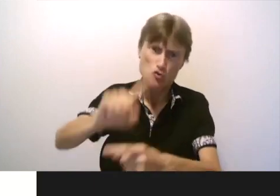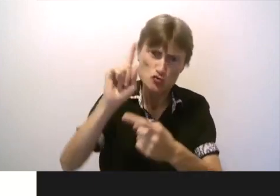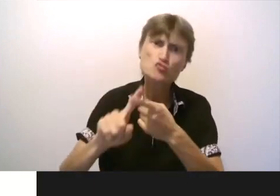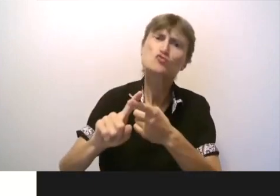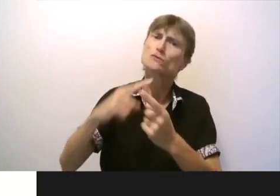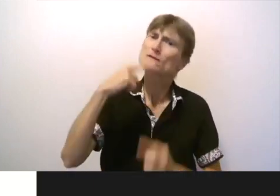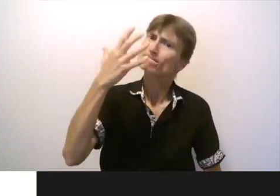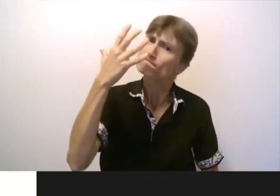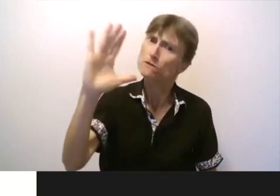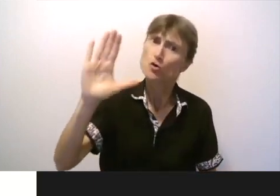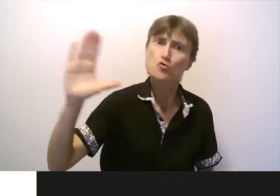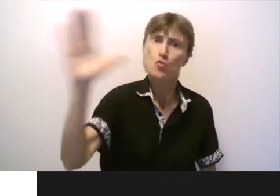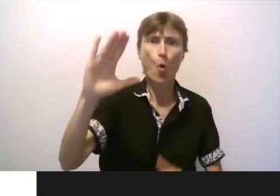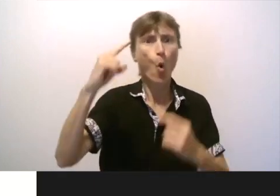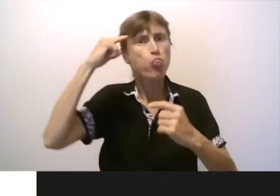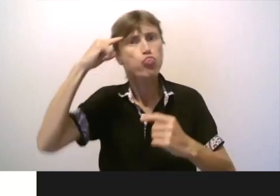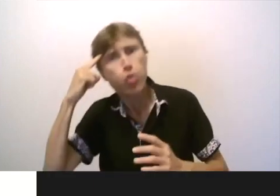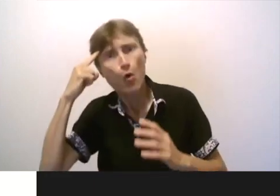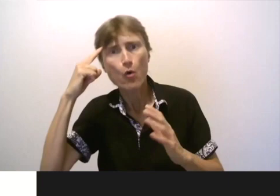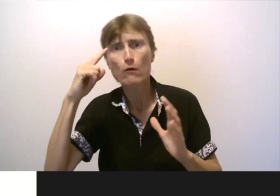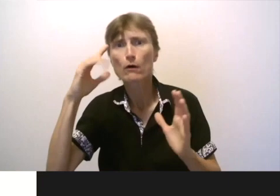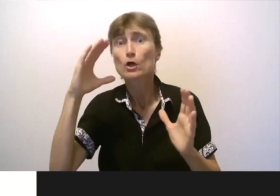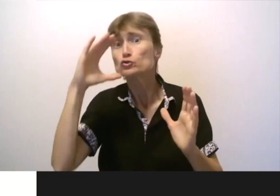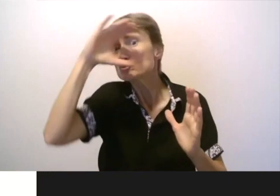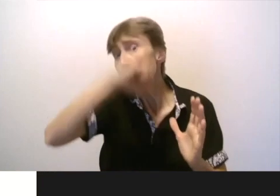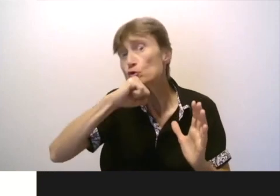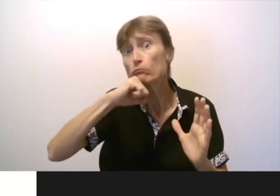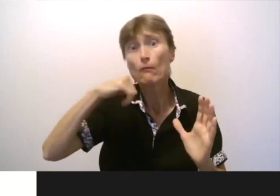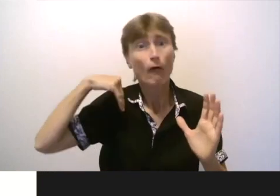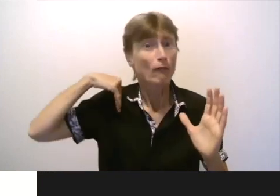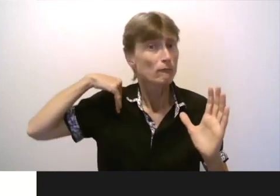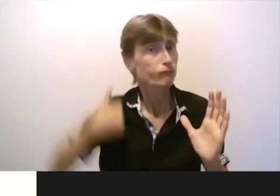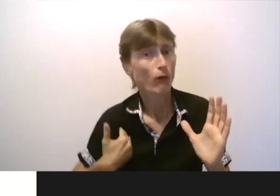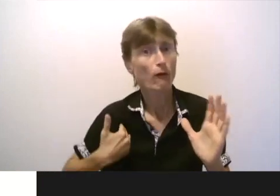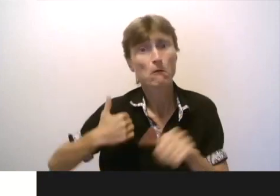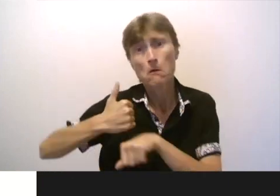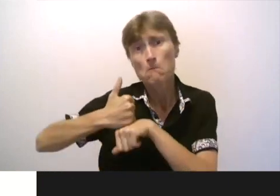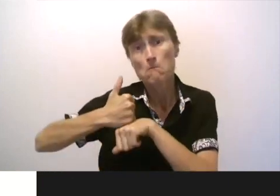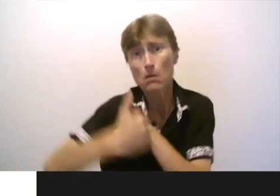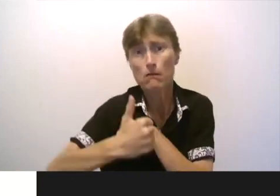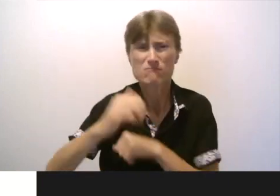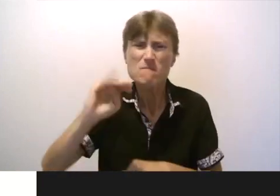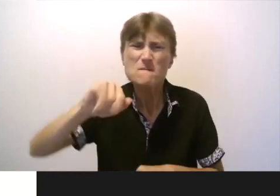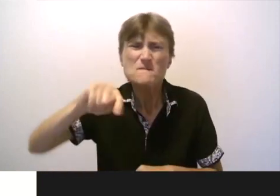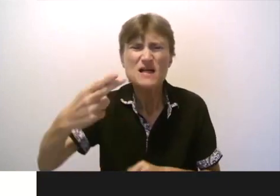personally will benefit from basic income and again on all of our websites basically connect for canada open